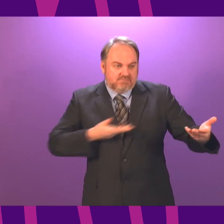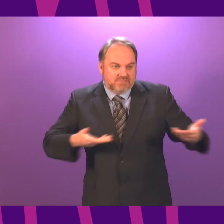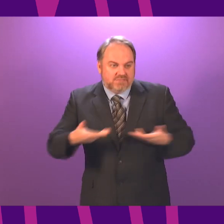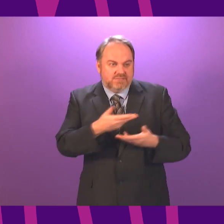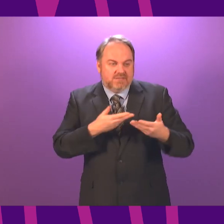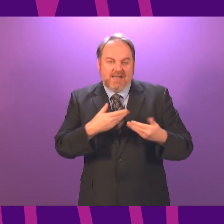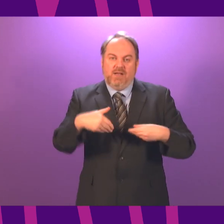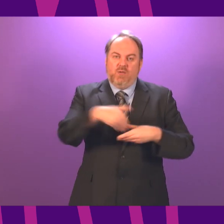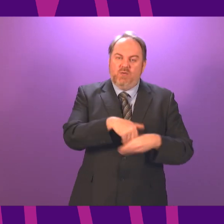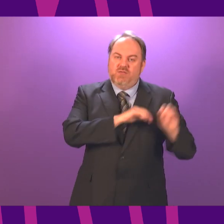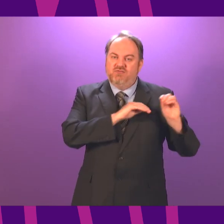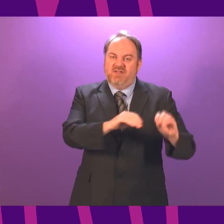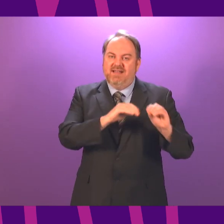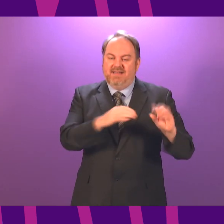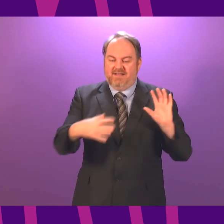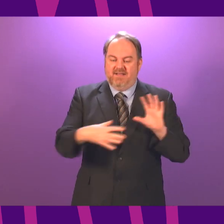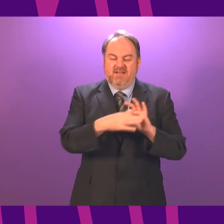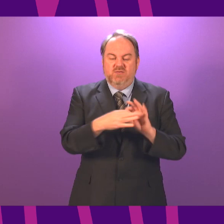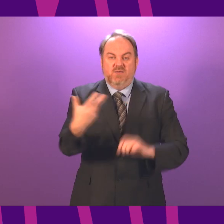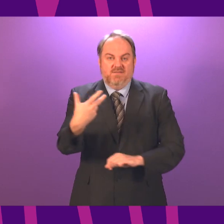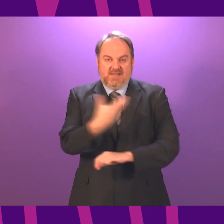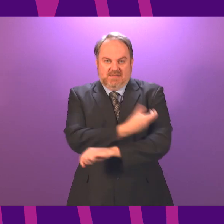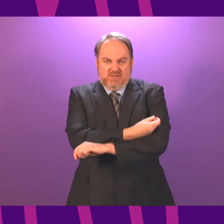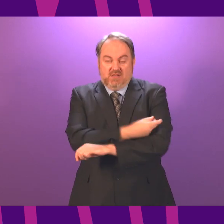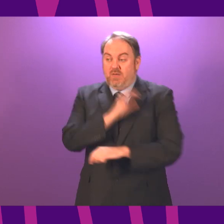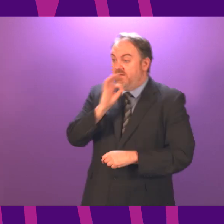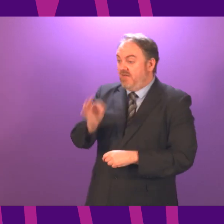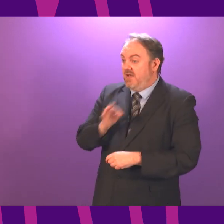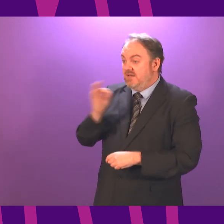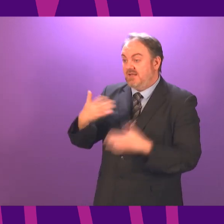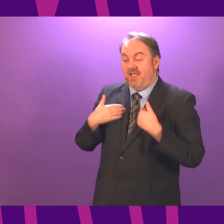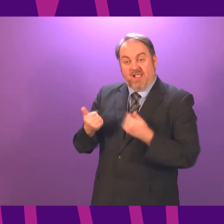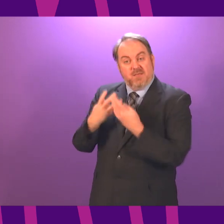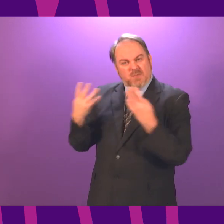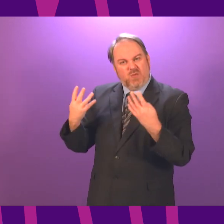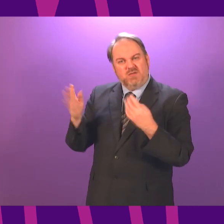We have written to all national health service boards encouraging them to take similar steps. Brian Whittle: